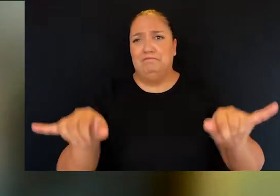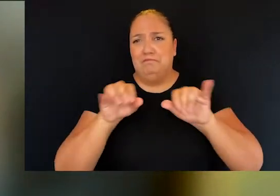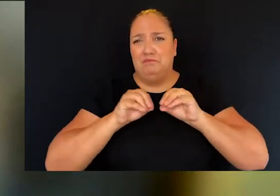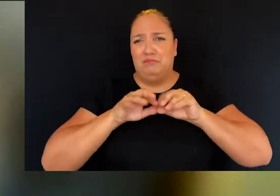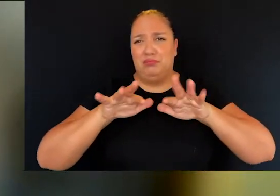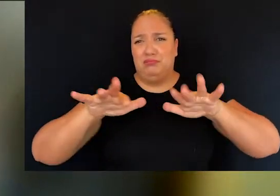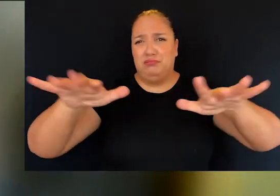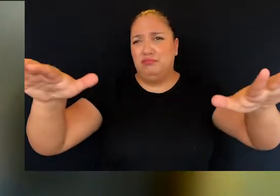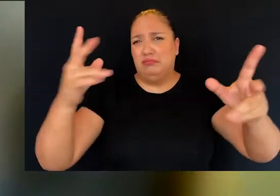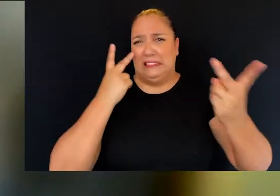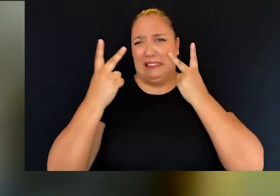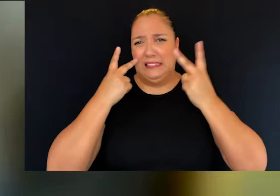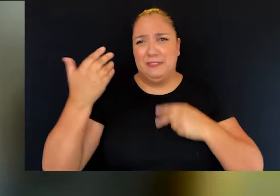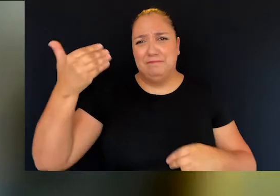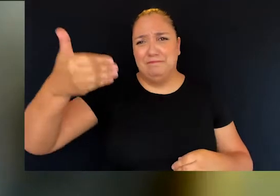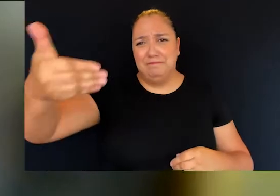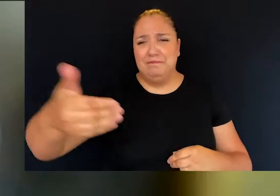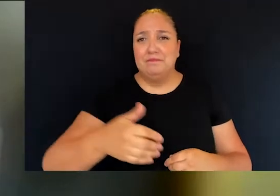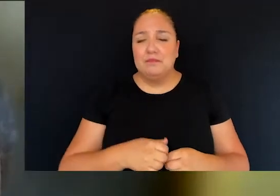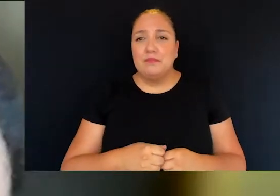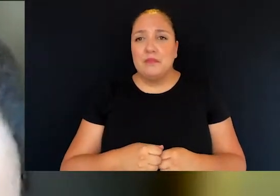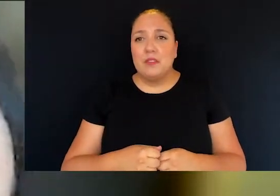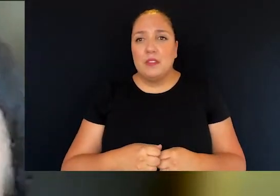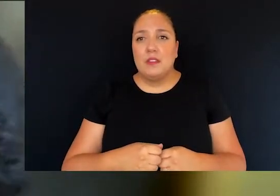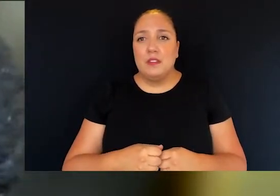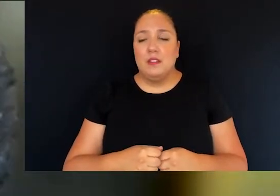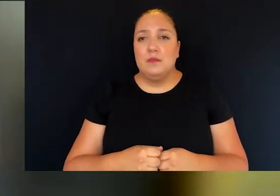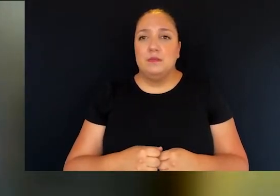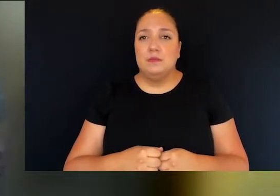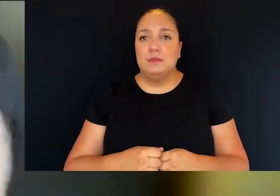It is something that is used, and I think Lizzo meant this initially